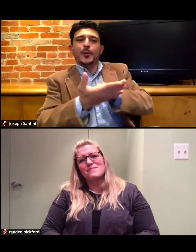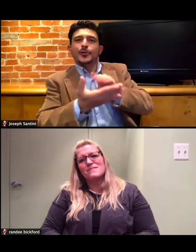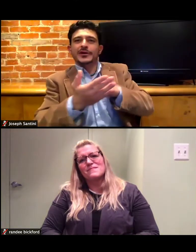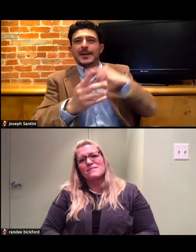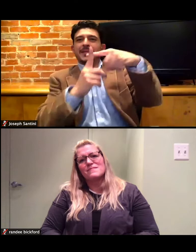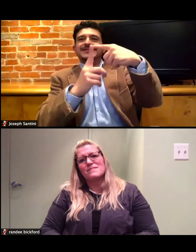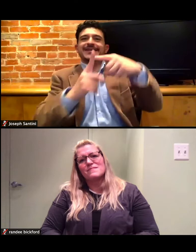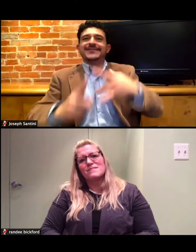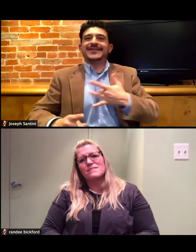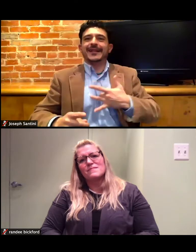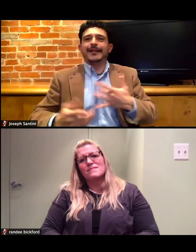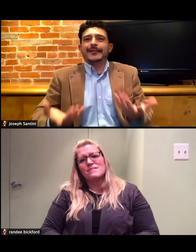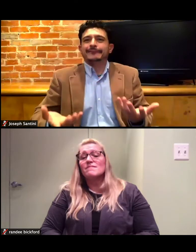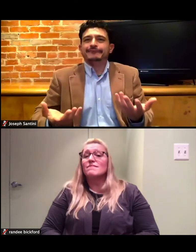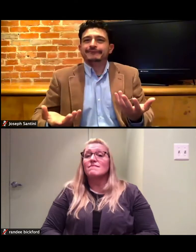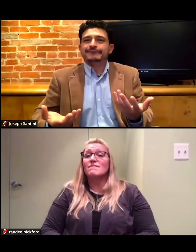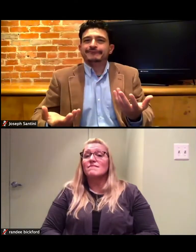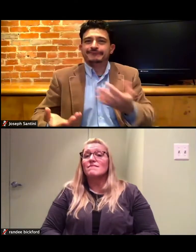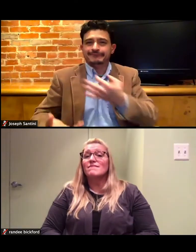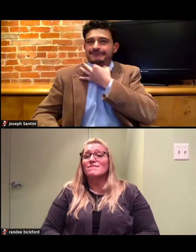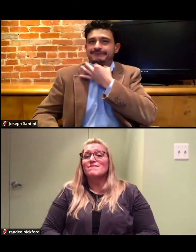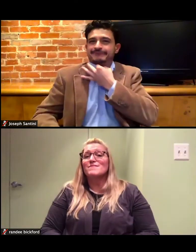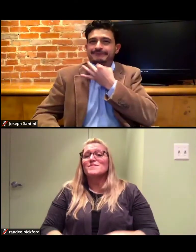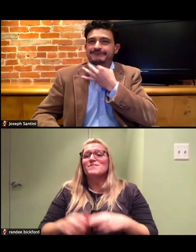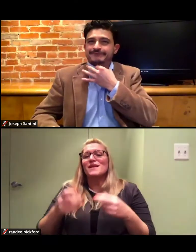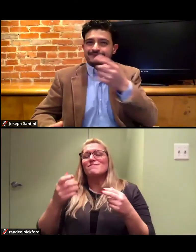or limitations while keeping the learning experience positive.